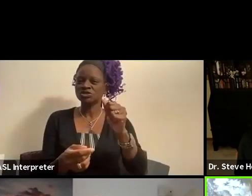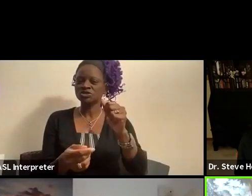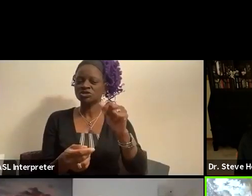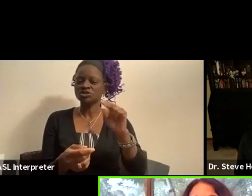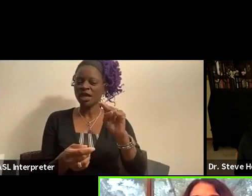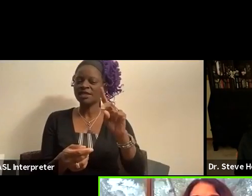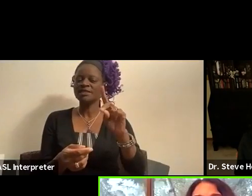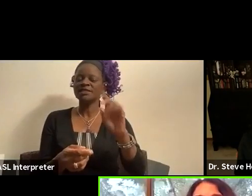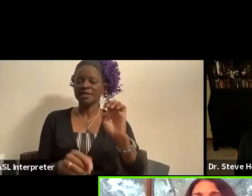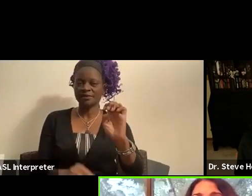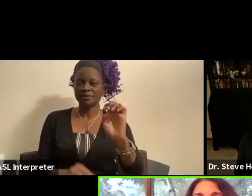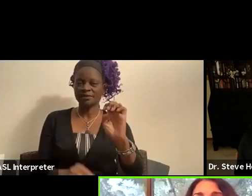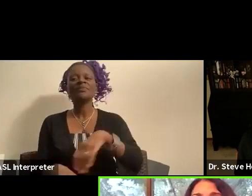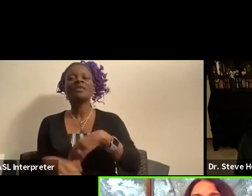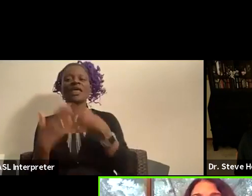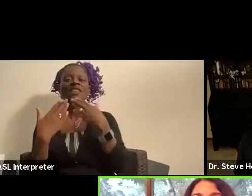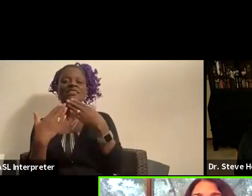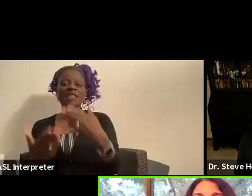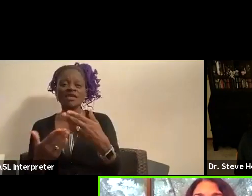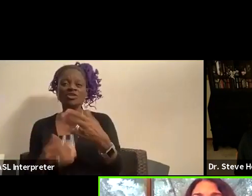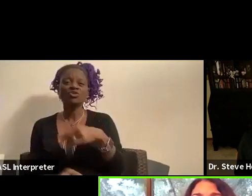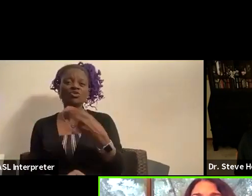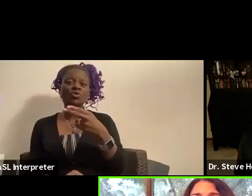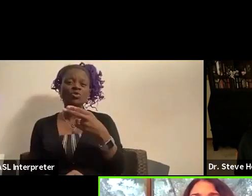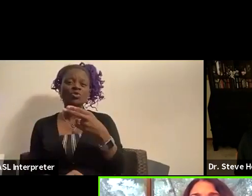Chairwoman Hopkins' and Supervisor Cursi